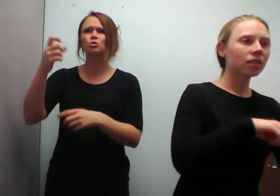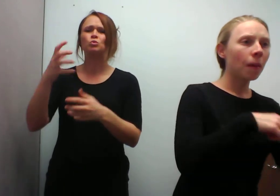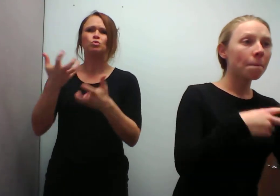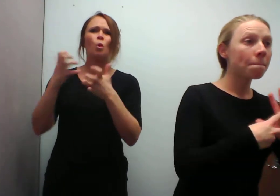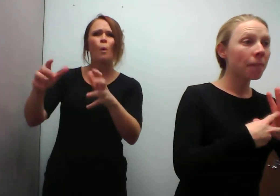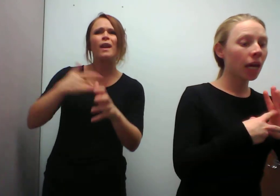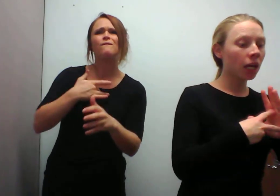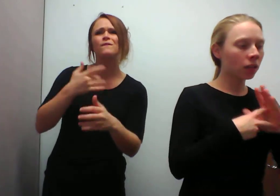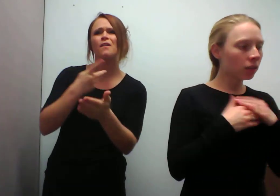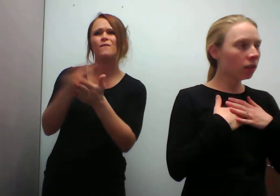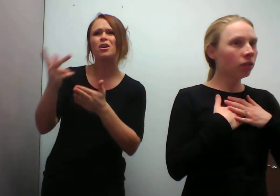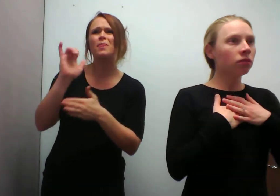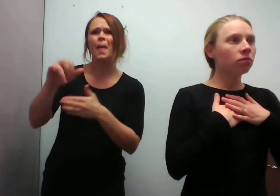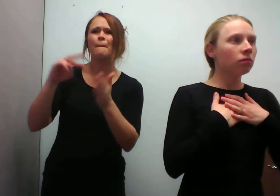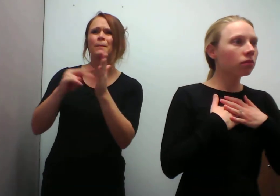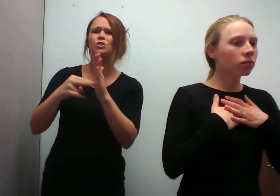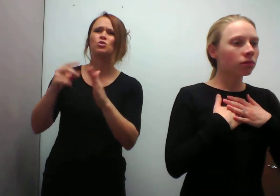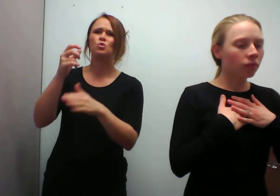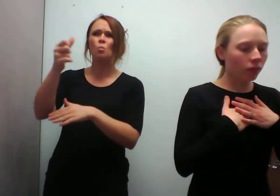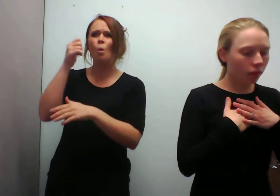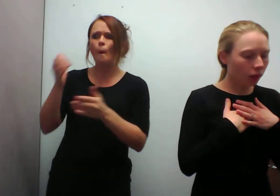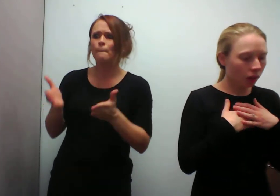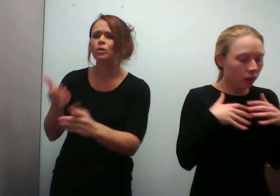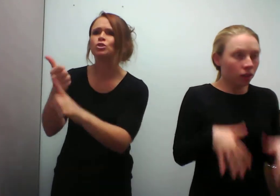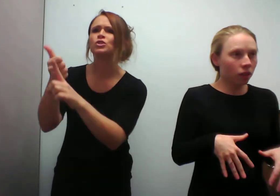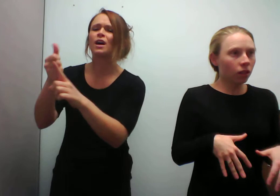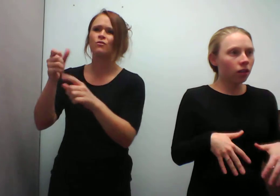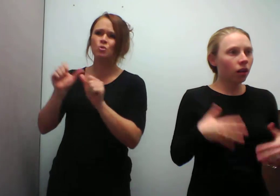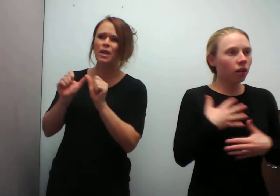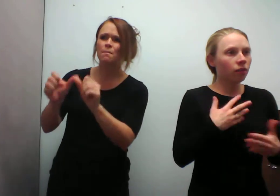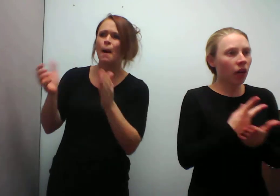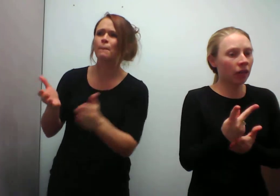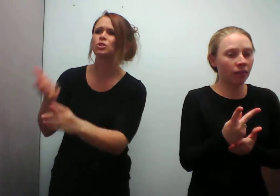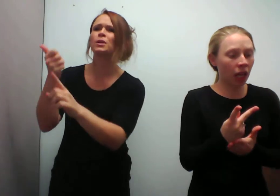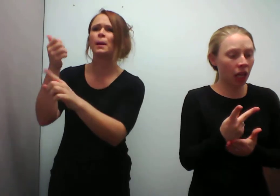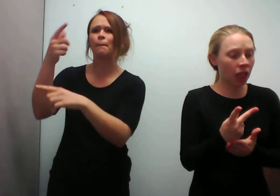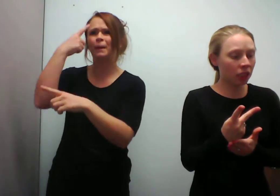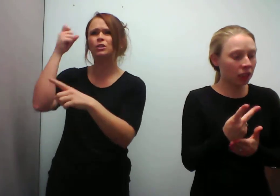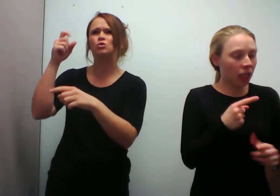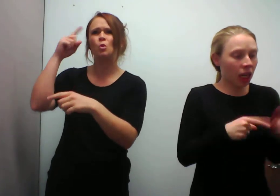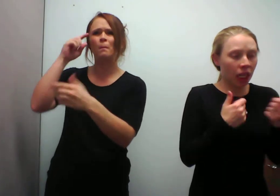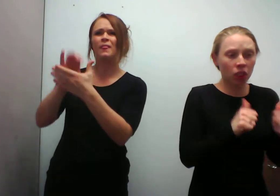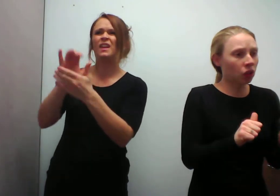don't want to feel failure you keep pushing because you believe in yourself and your vision